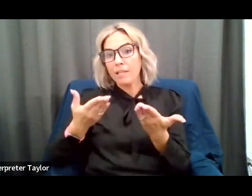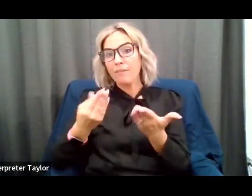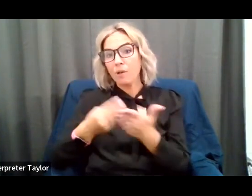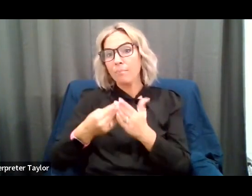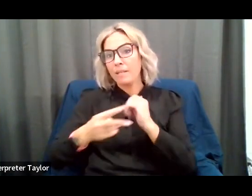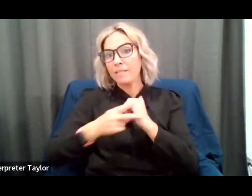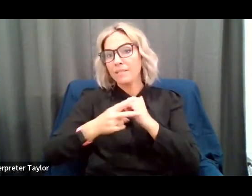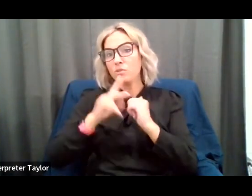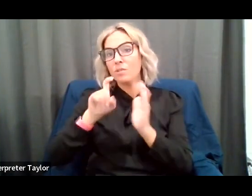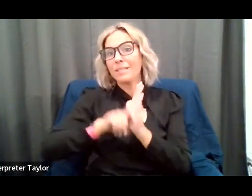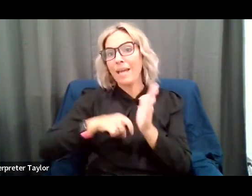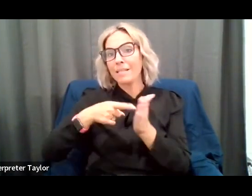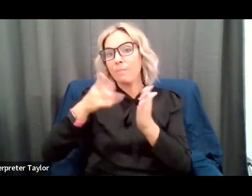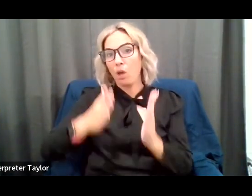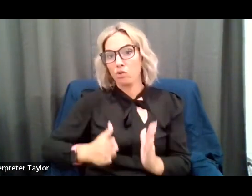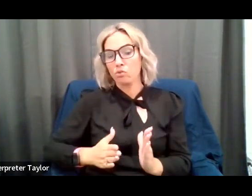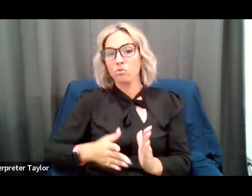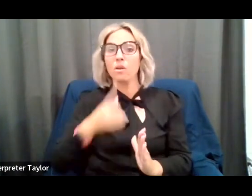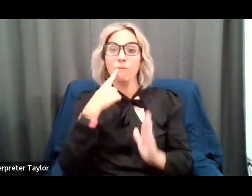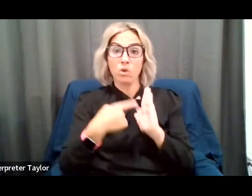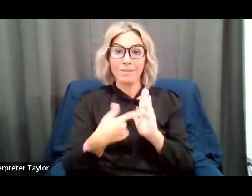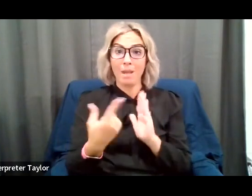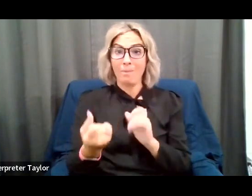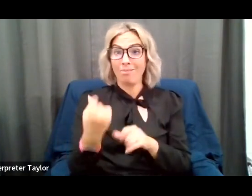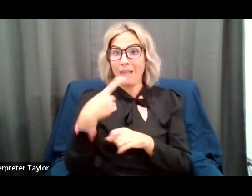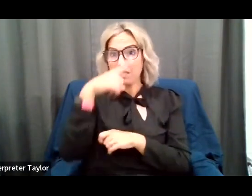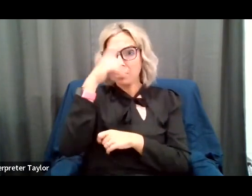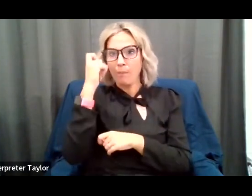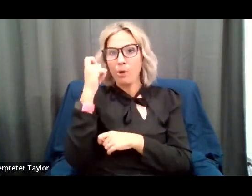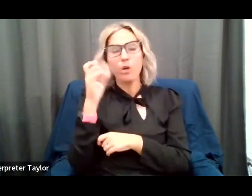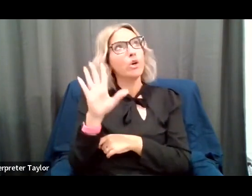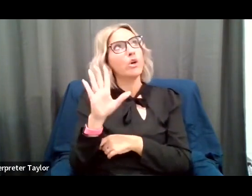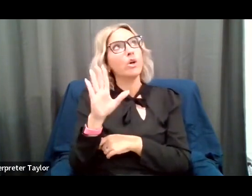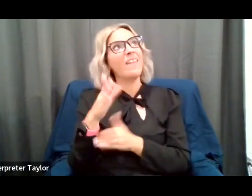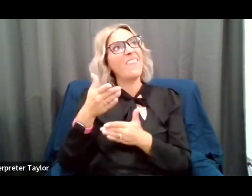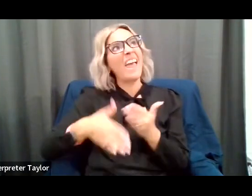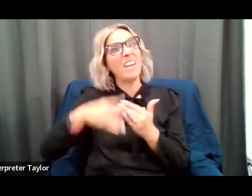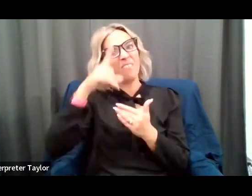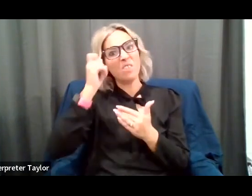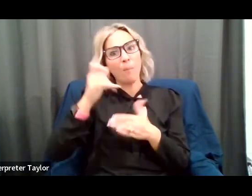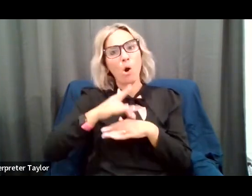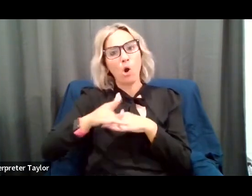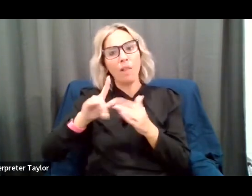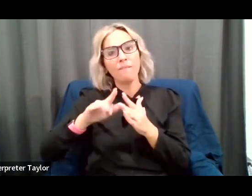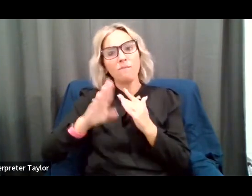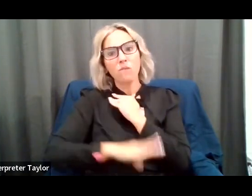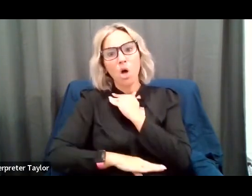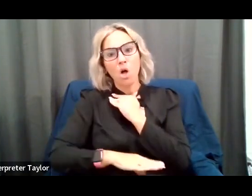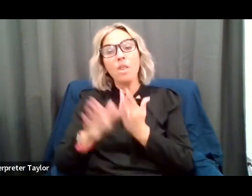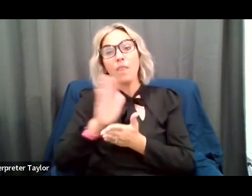As an example, last summer, actually it was late summer, early fall. The college did exactly that.